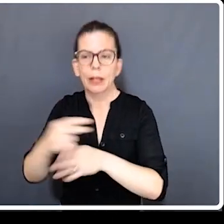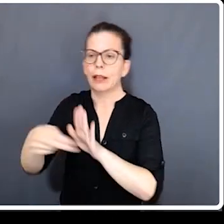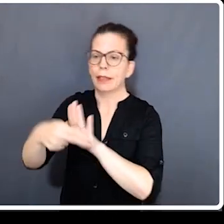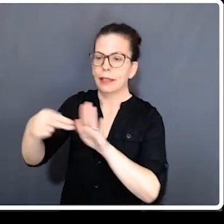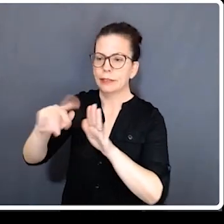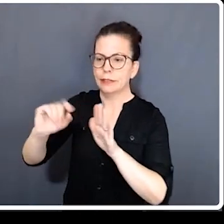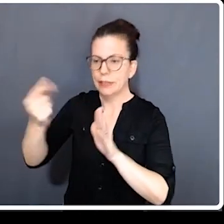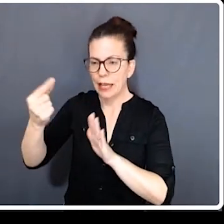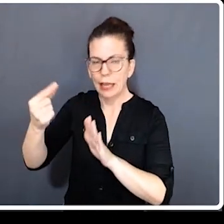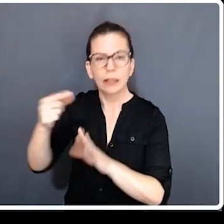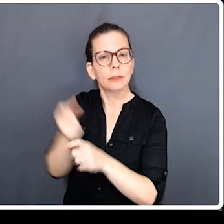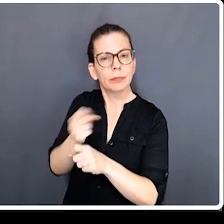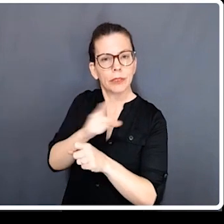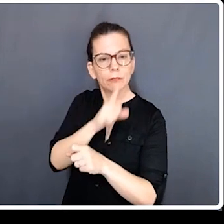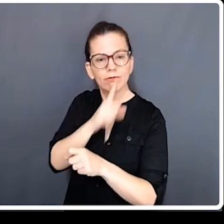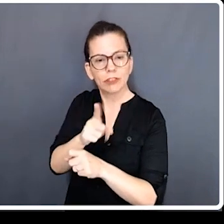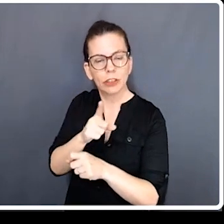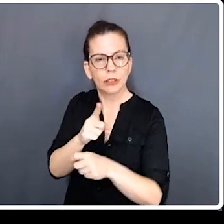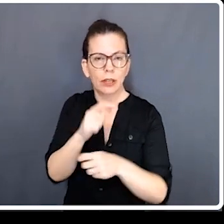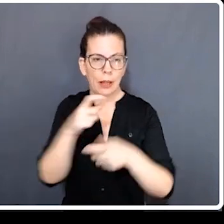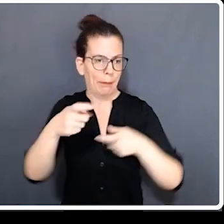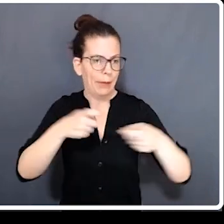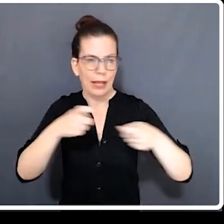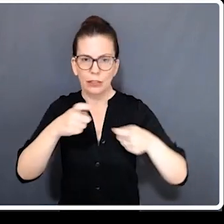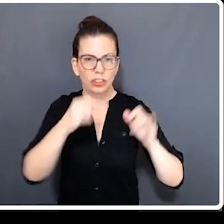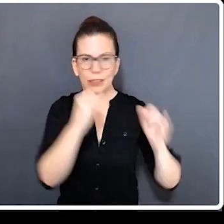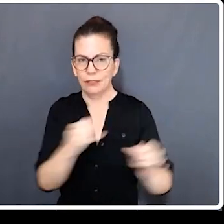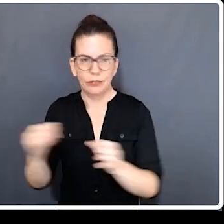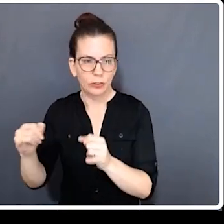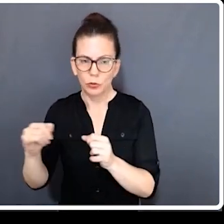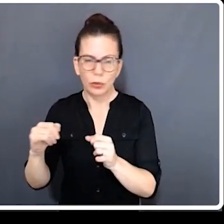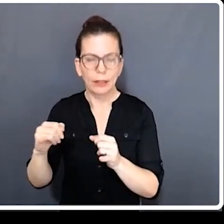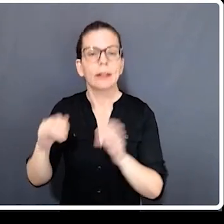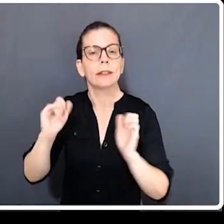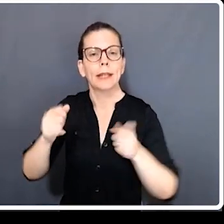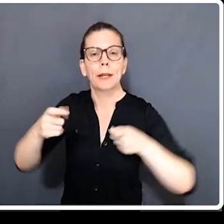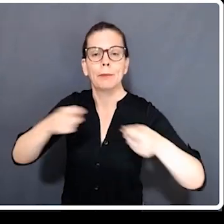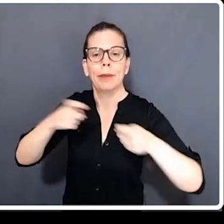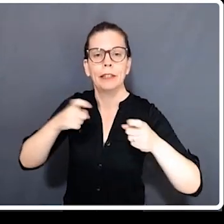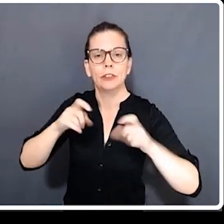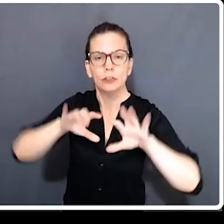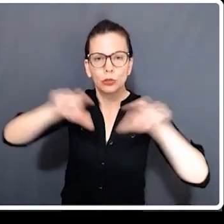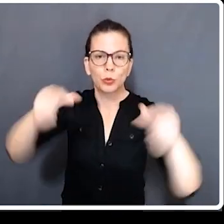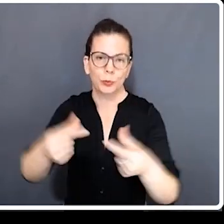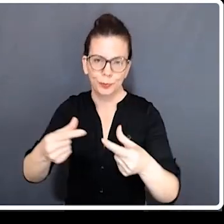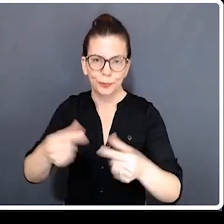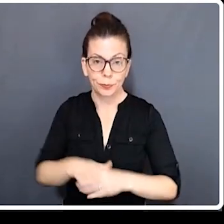against that to make sure they, instead of managing them individually, they can manage it as a group.